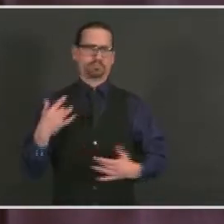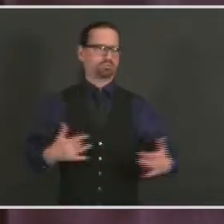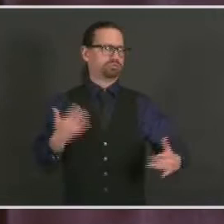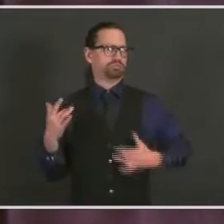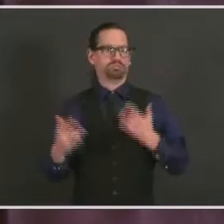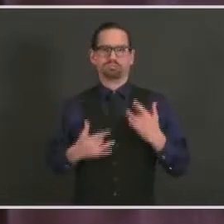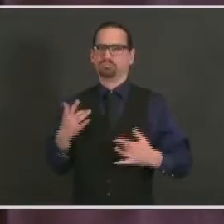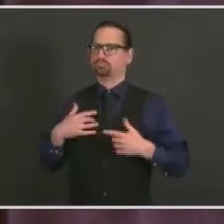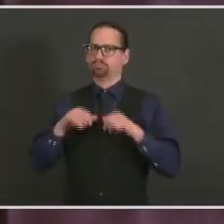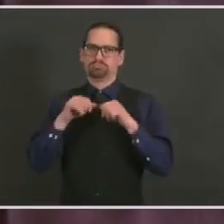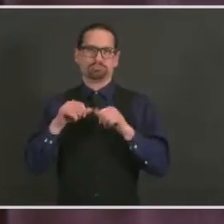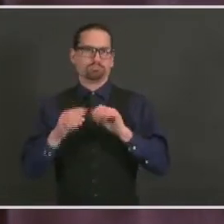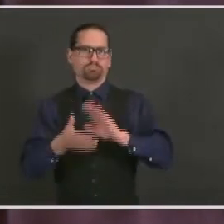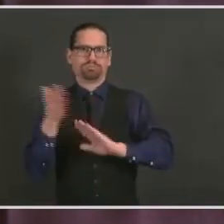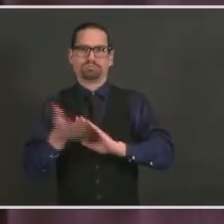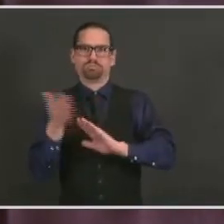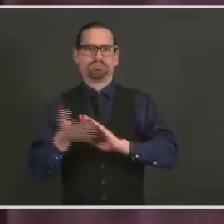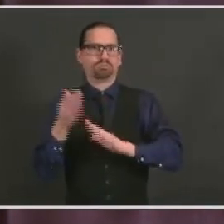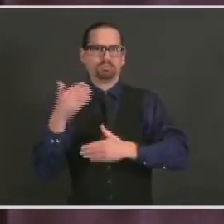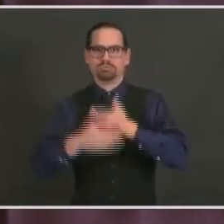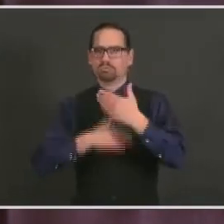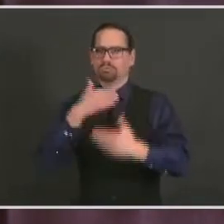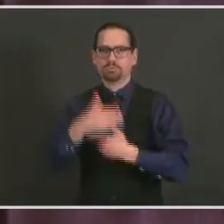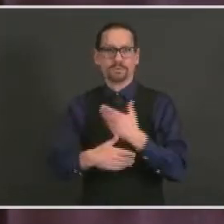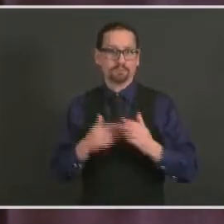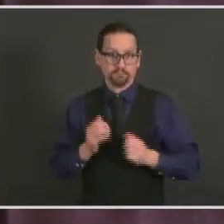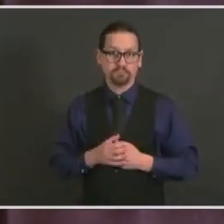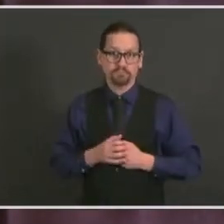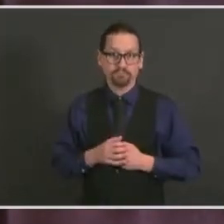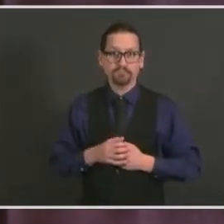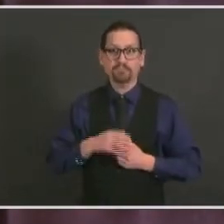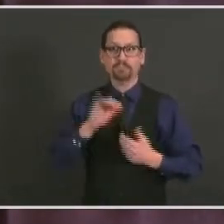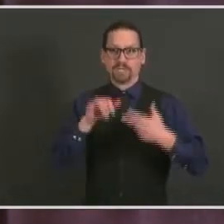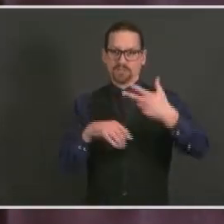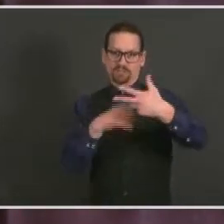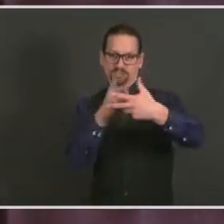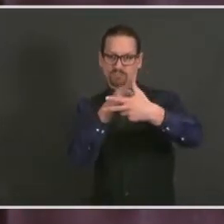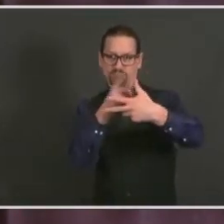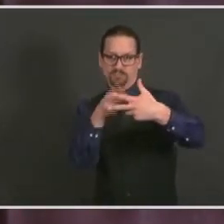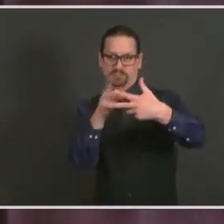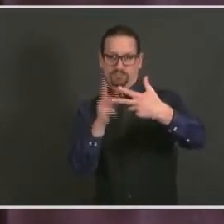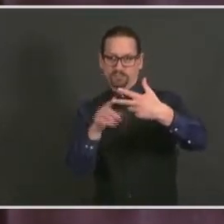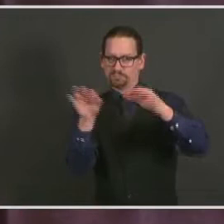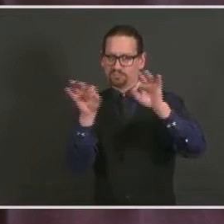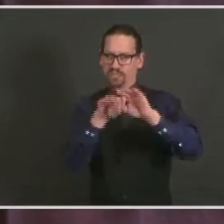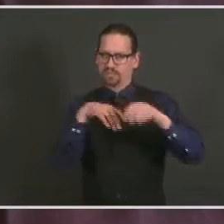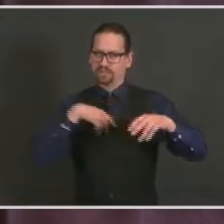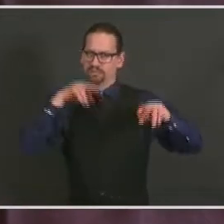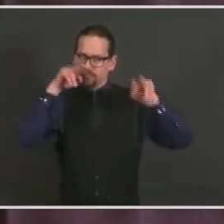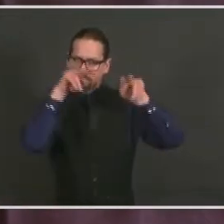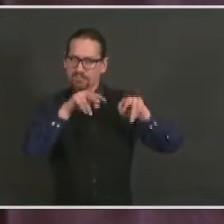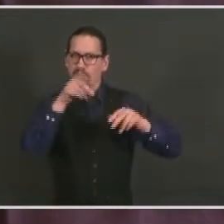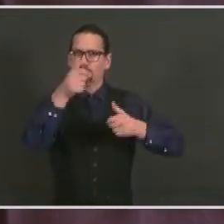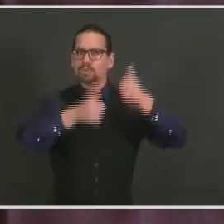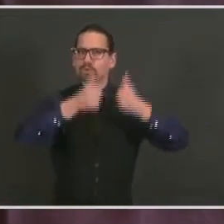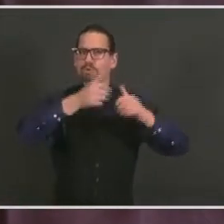OF AGE AND OLDER. THIS IS VERY EXCITING NEWS. WHILE A LOT OF